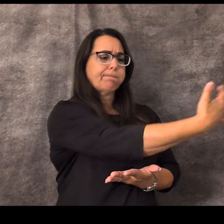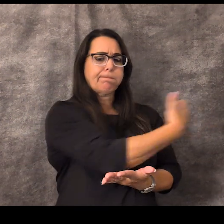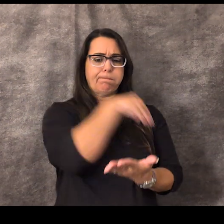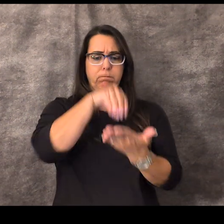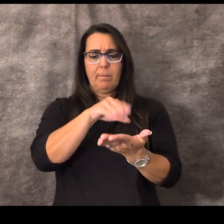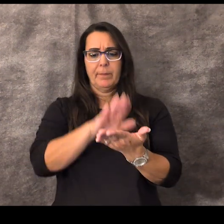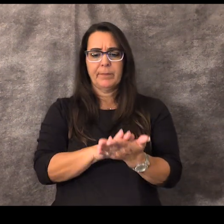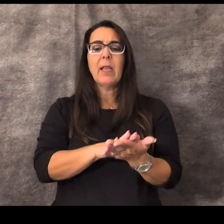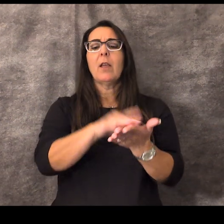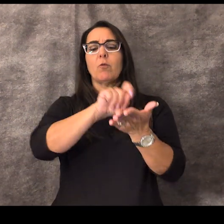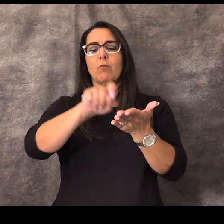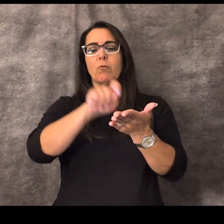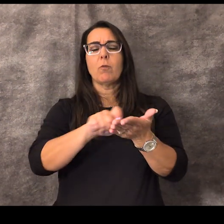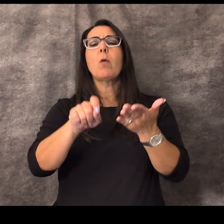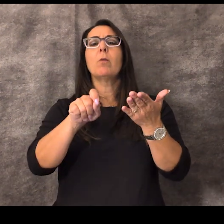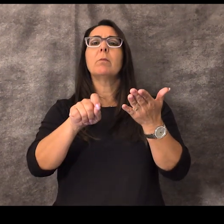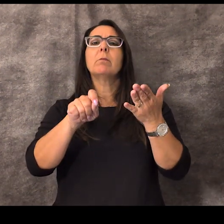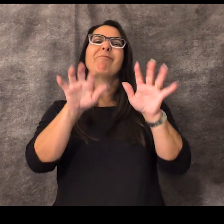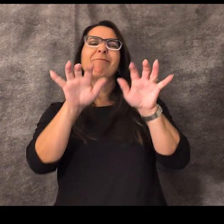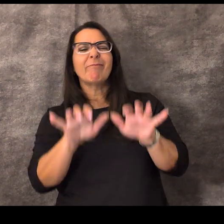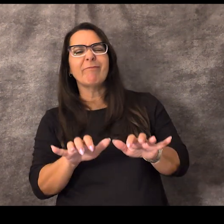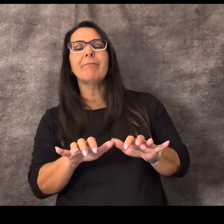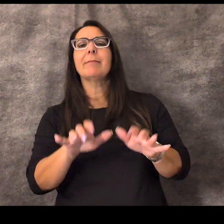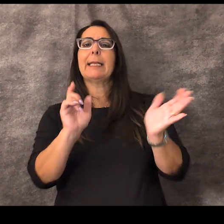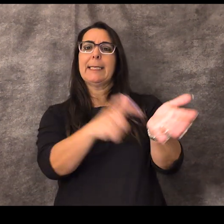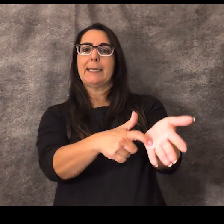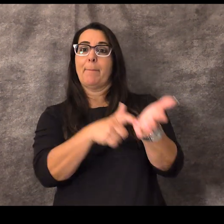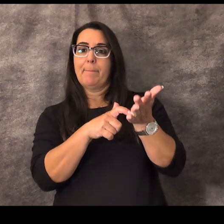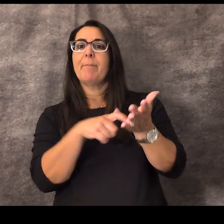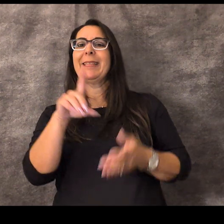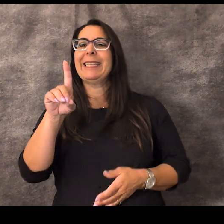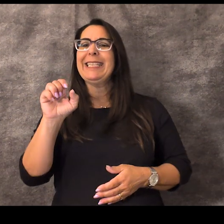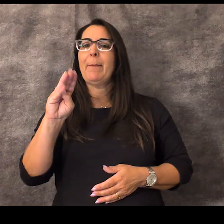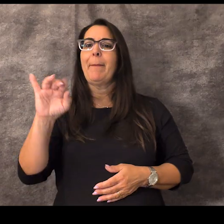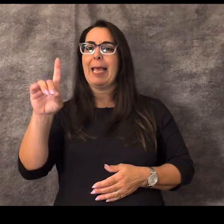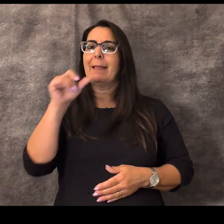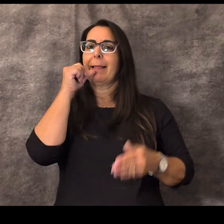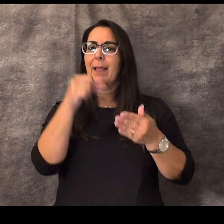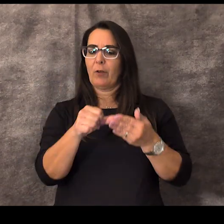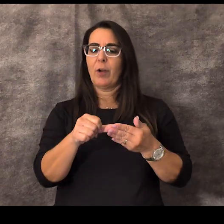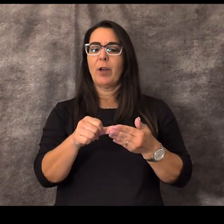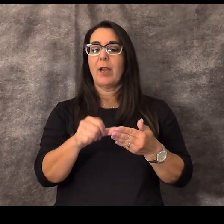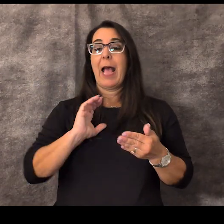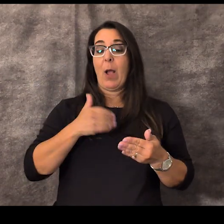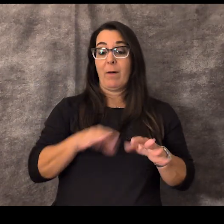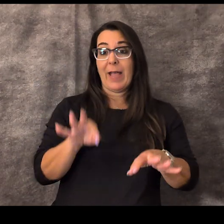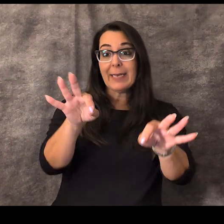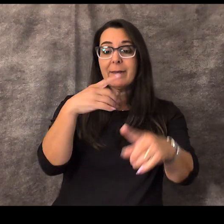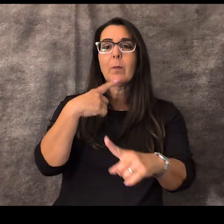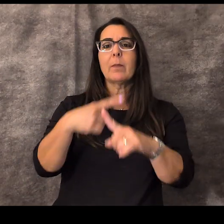Essentially bringing together our findings and also our recommendations, to improve, the issues that we were seeing